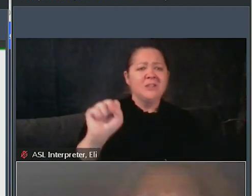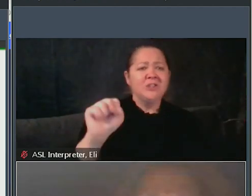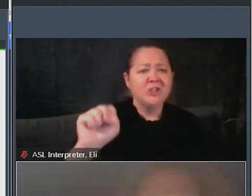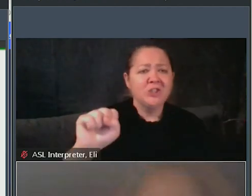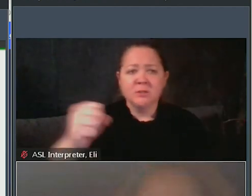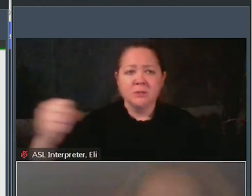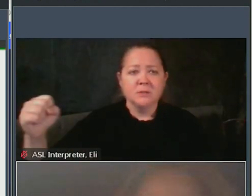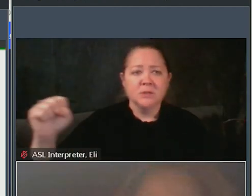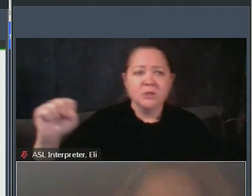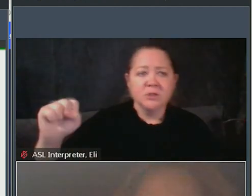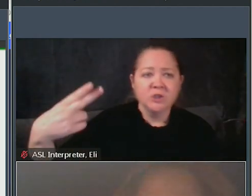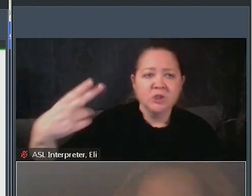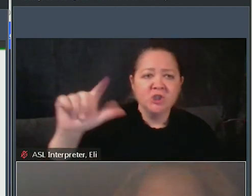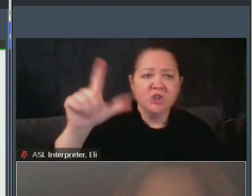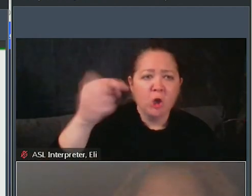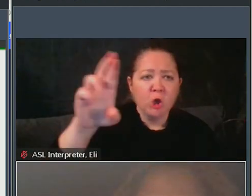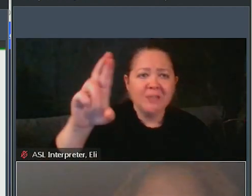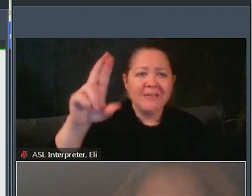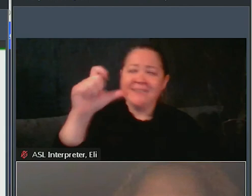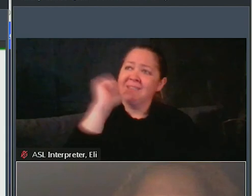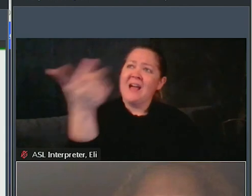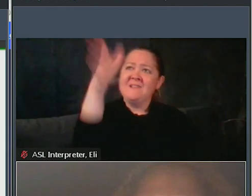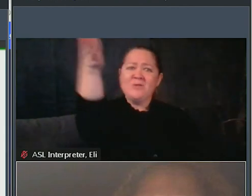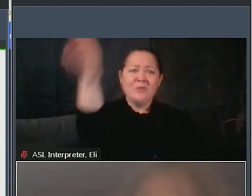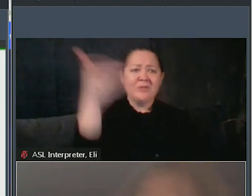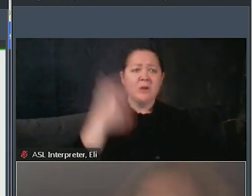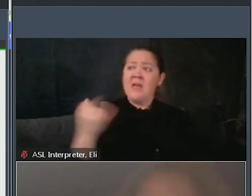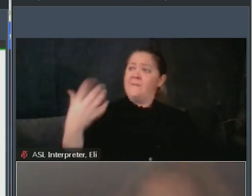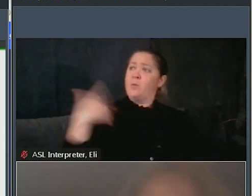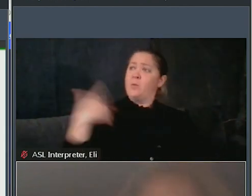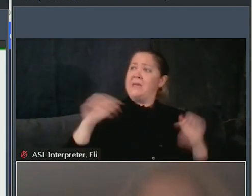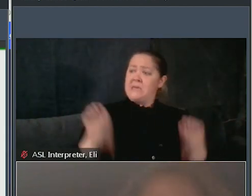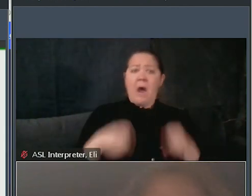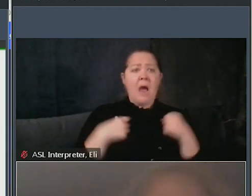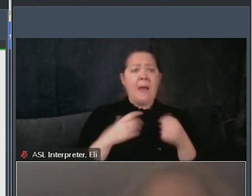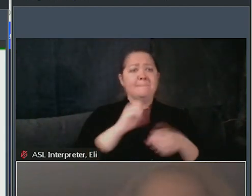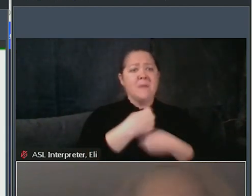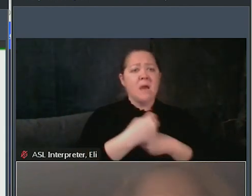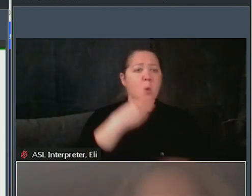If we would make changes in this County to make housing more affordable, then maybe that will be a different from experience growing